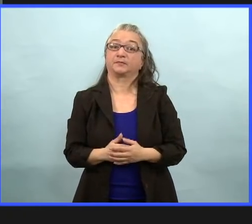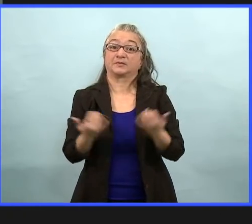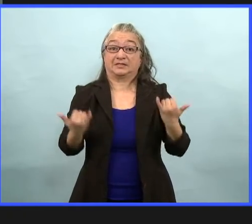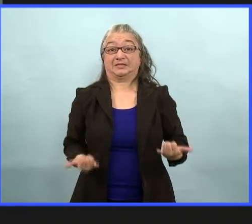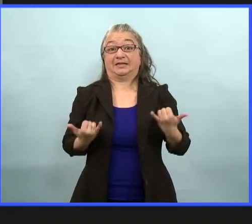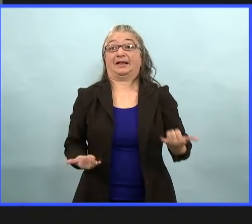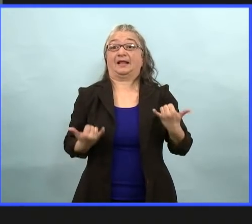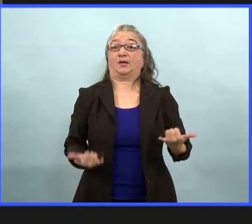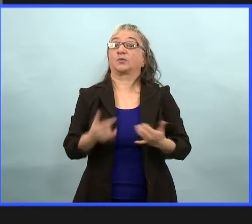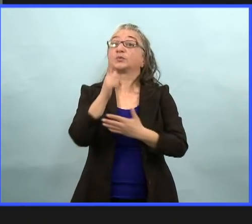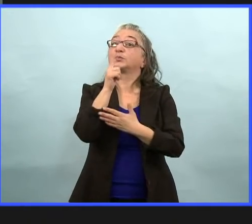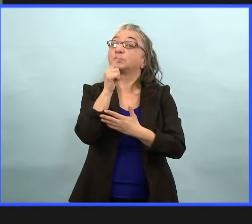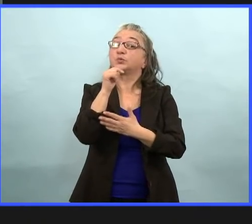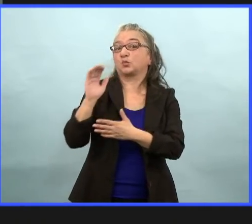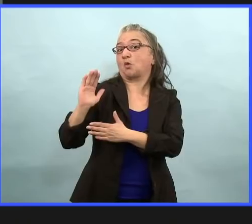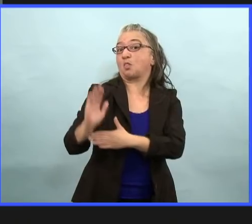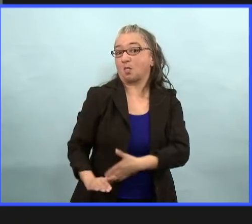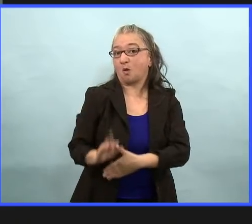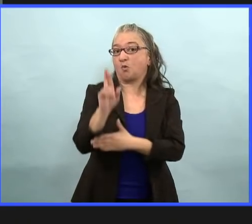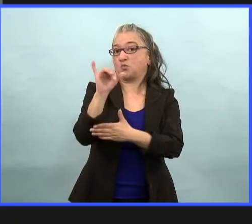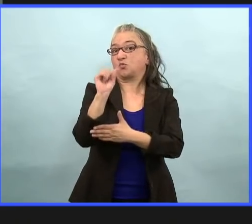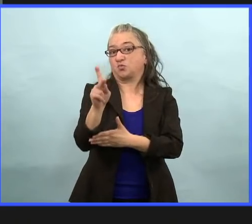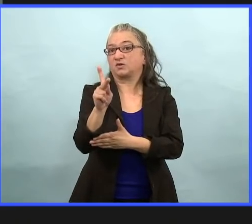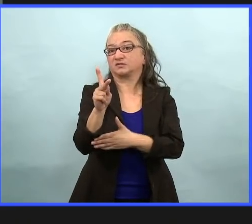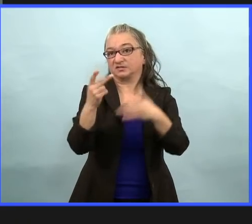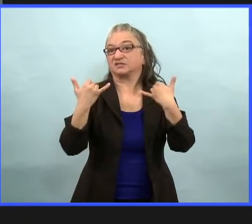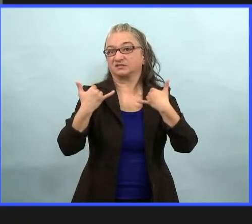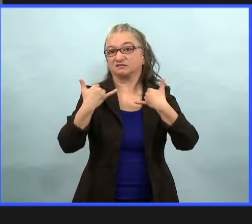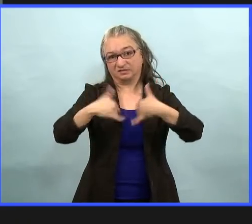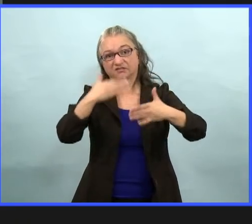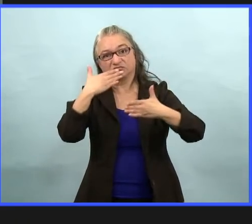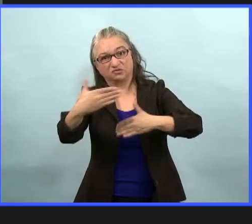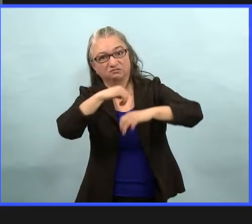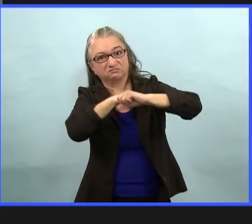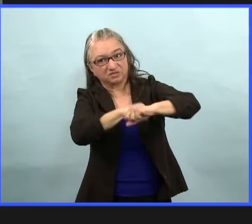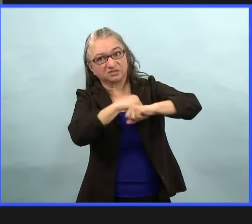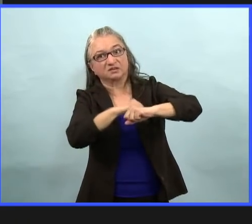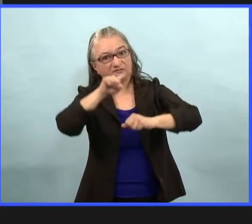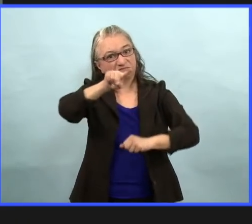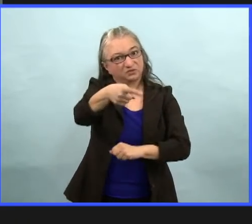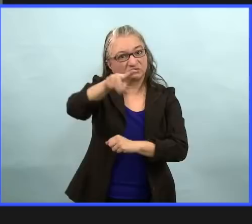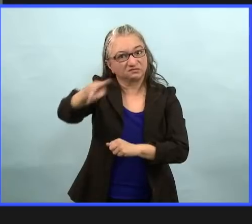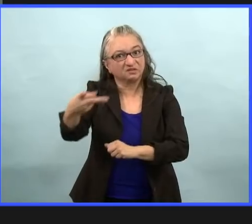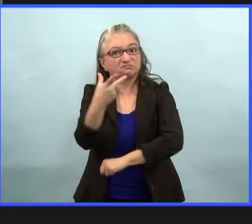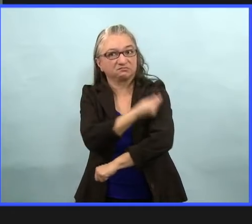well protected against severe outcomes and continue to be well protected so the the only